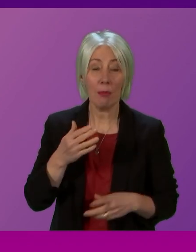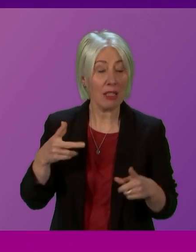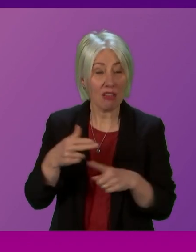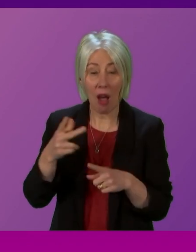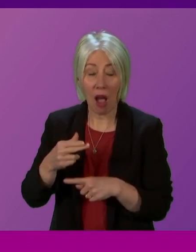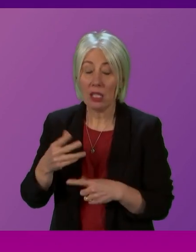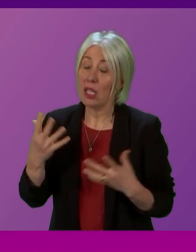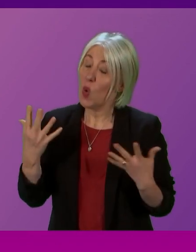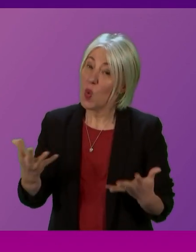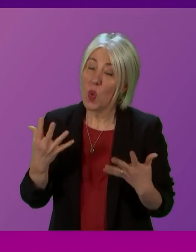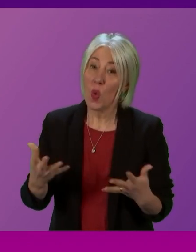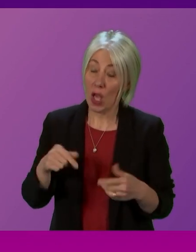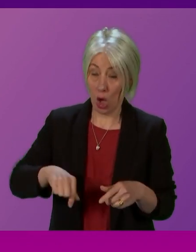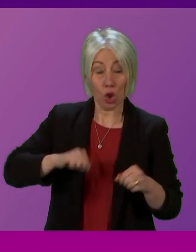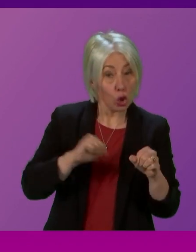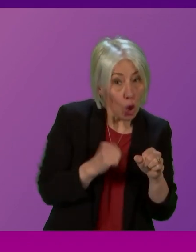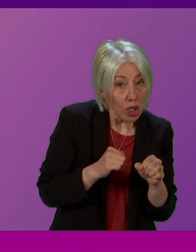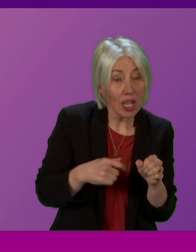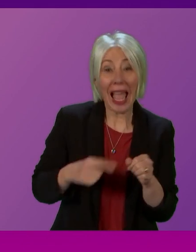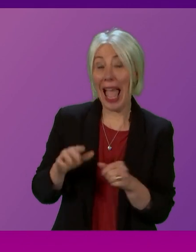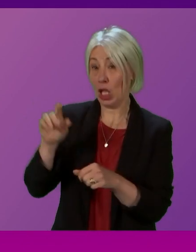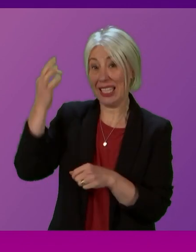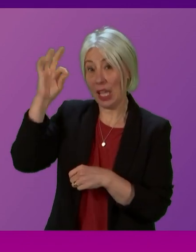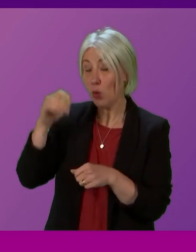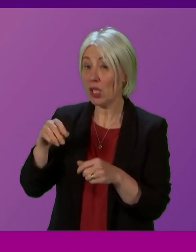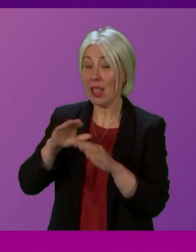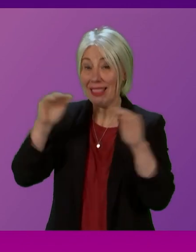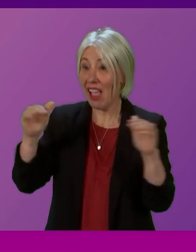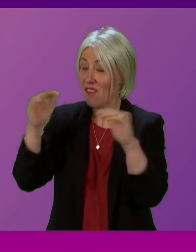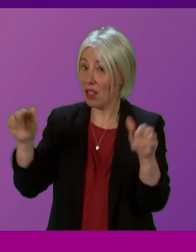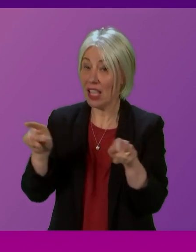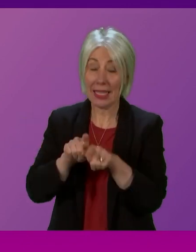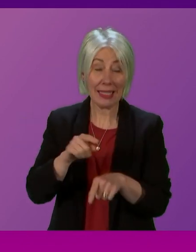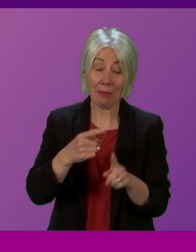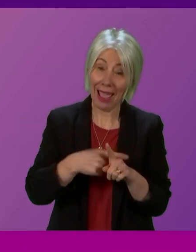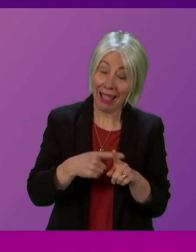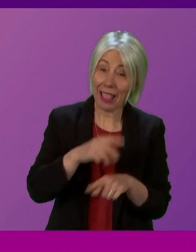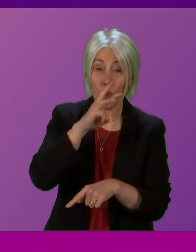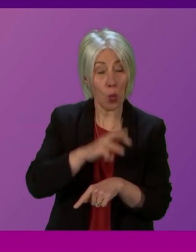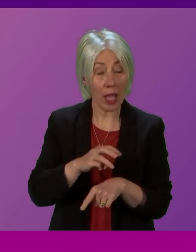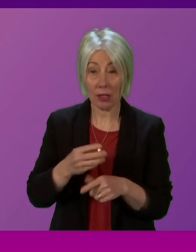severe pressure at Scottish Government and local government levels, with the same pressures applying in Wales and England, where teachers are on strike.